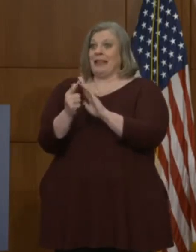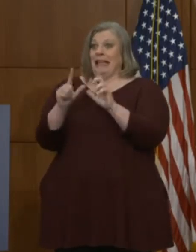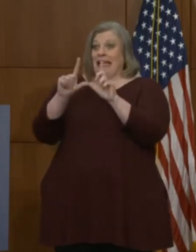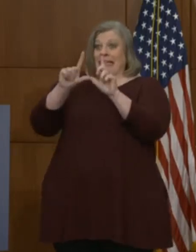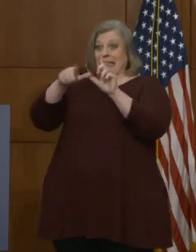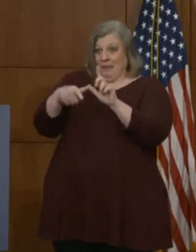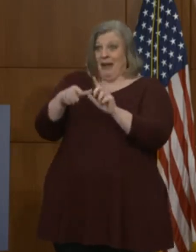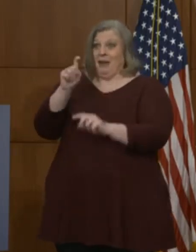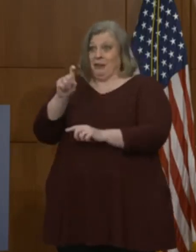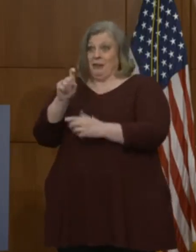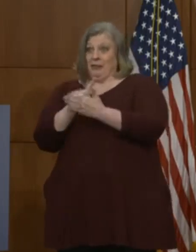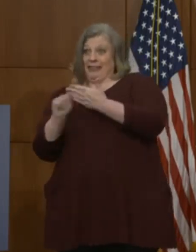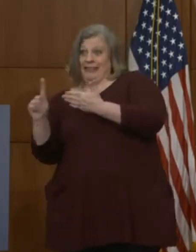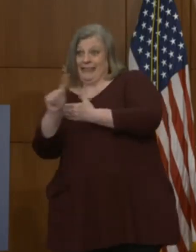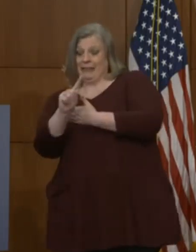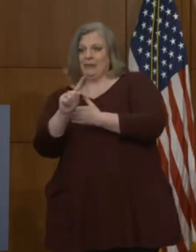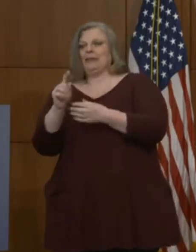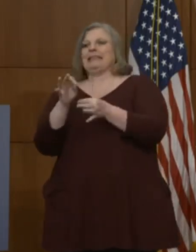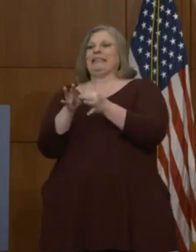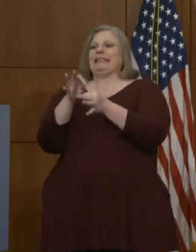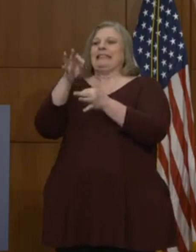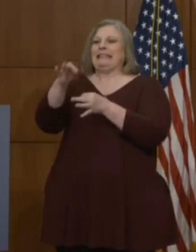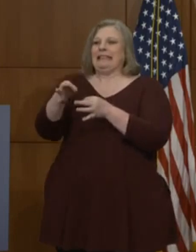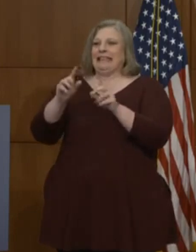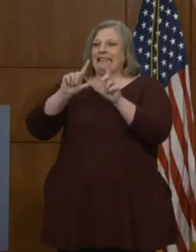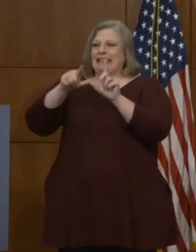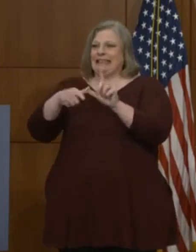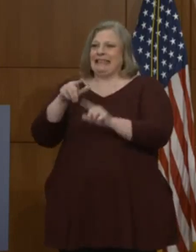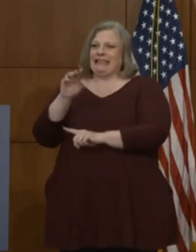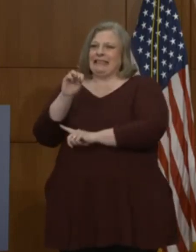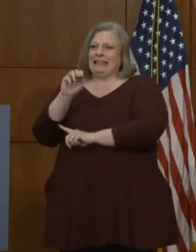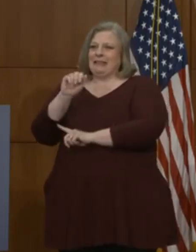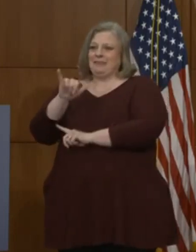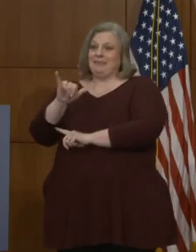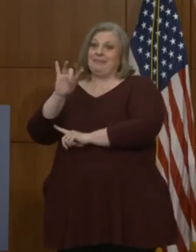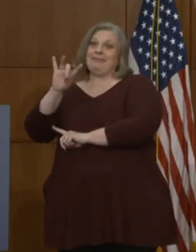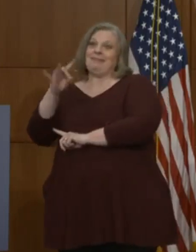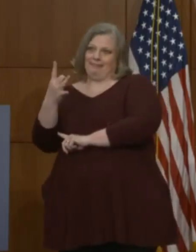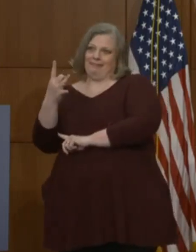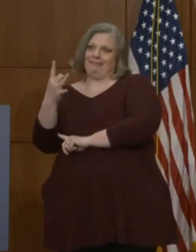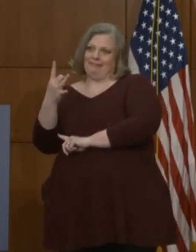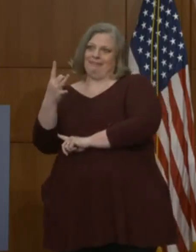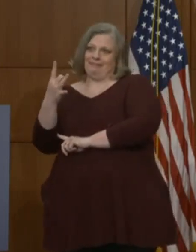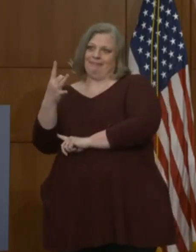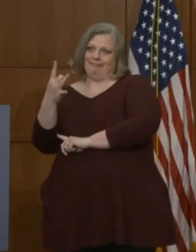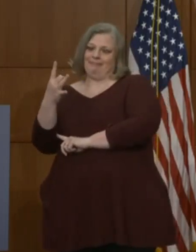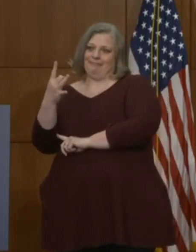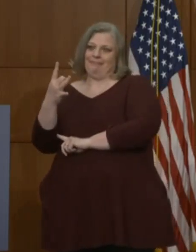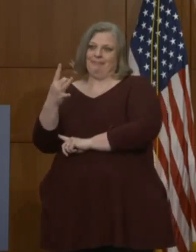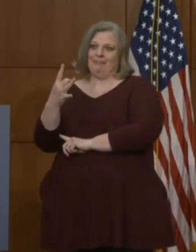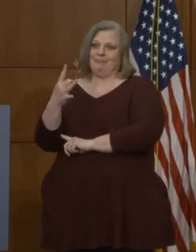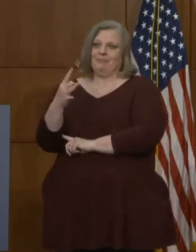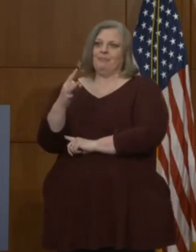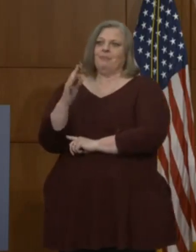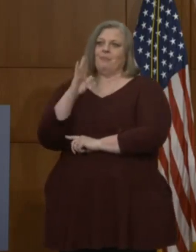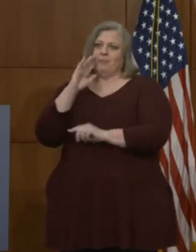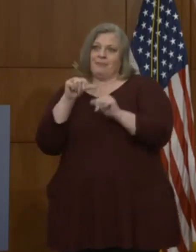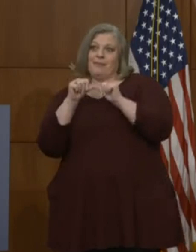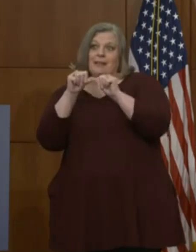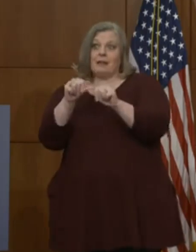MORE THAN TEN PEOPLE. IT IS SET TO EXPIRE NEXT WEEK NOW IT WILL TO EXPIRE NEXT WEEK NOW IT WILL EXPIRE ON MAY THE EIGHT. WE EXPIRE ON MAY THE EIGHT. WE WILL CONTINUE TO MONITOR HEALTH